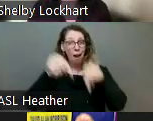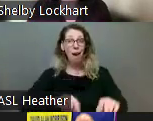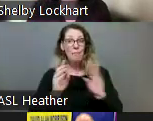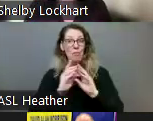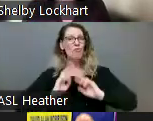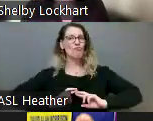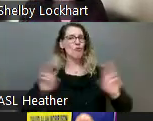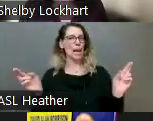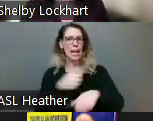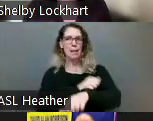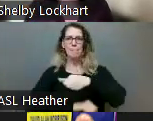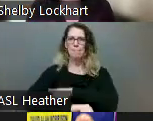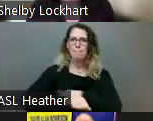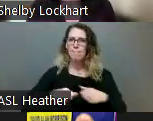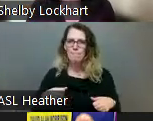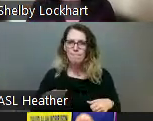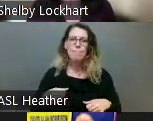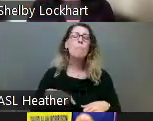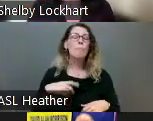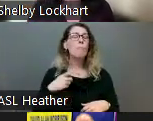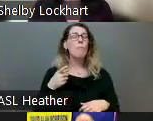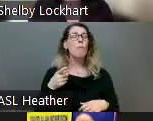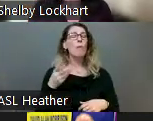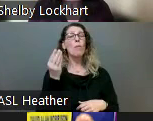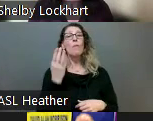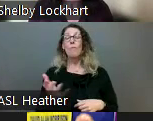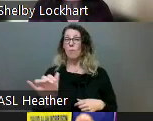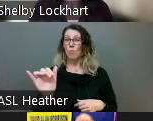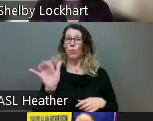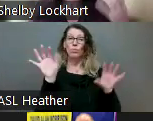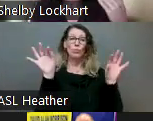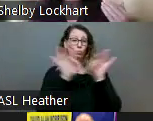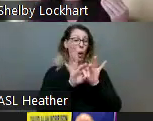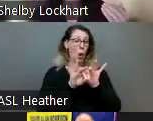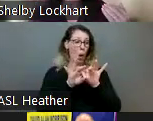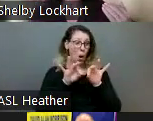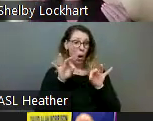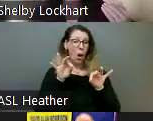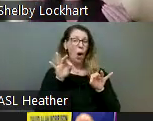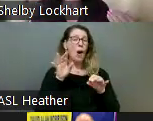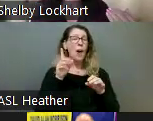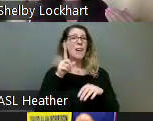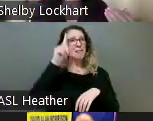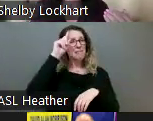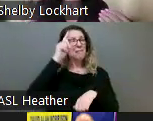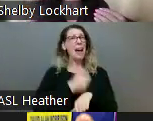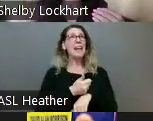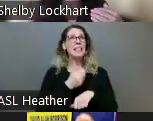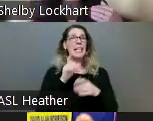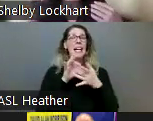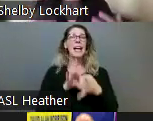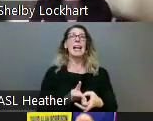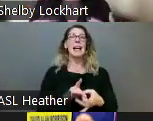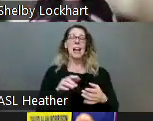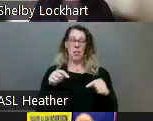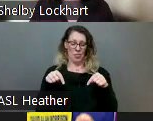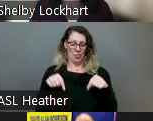thing I'll say is it's really important that you keep that mindset around this is a systems